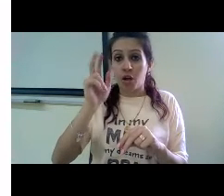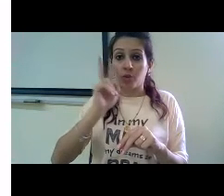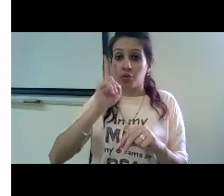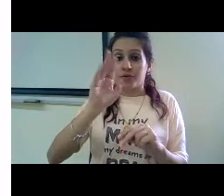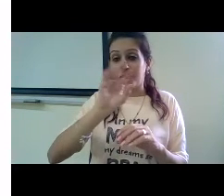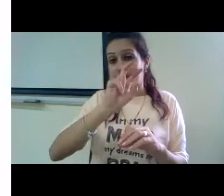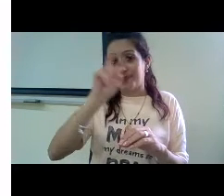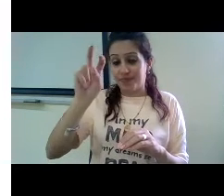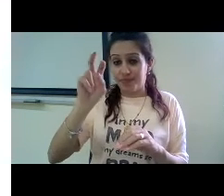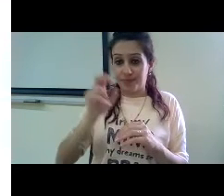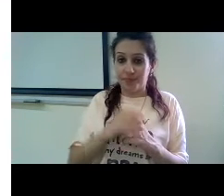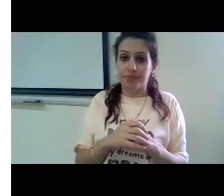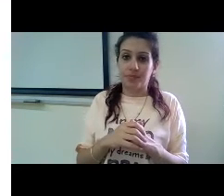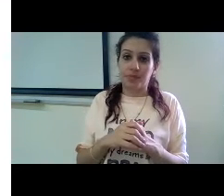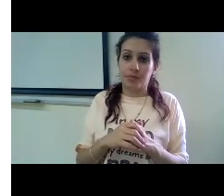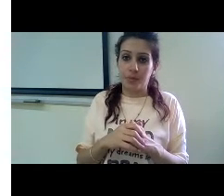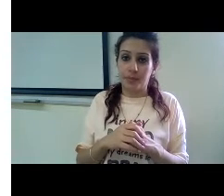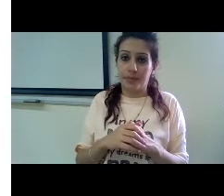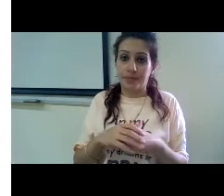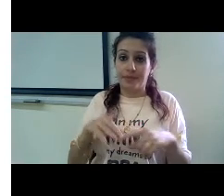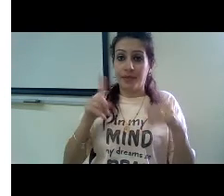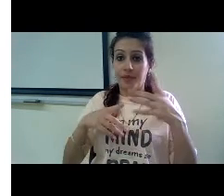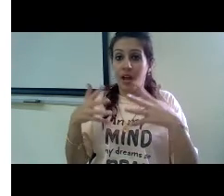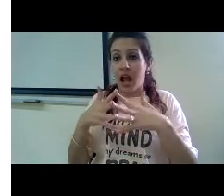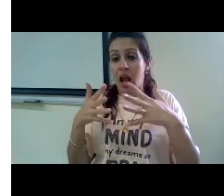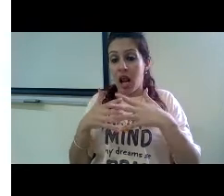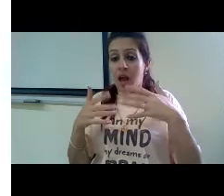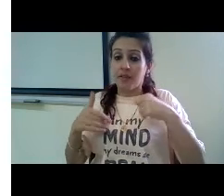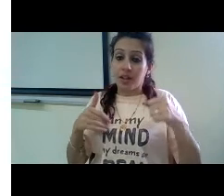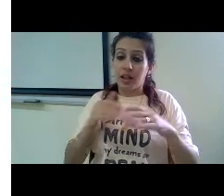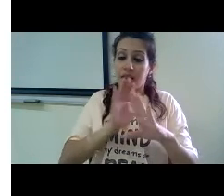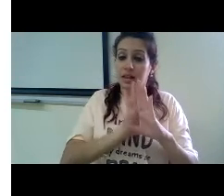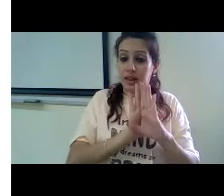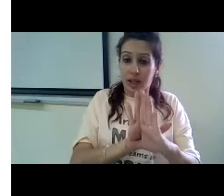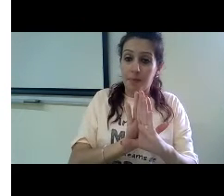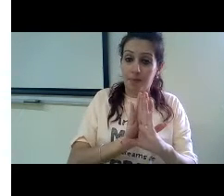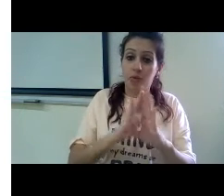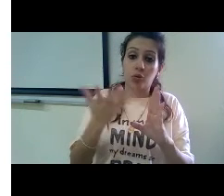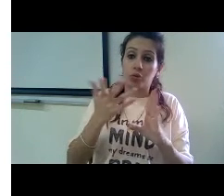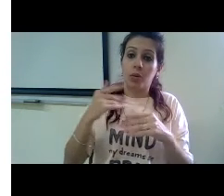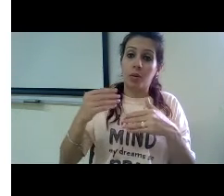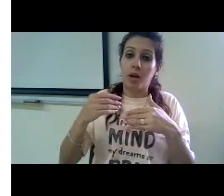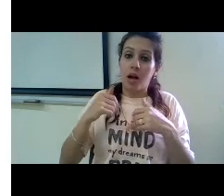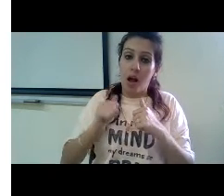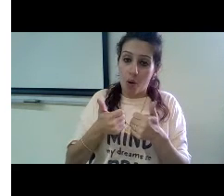the school is a vehicle to support the parents in educating their children,